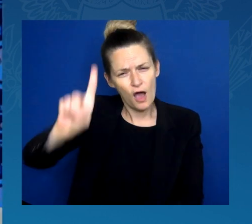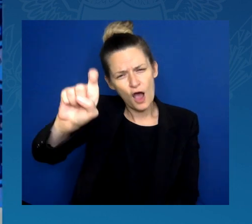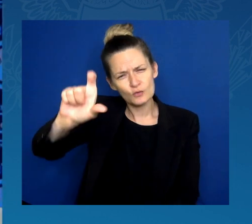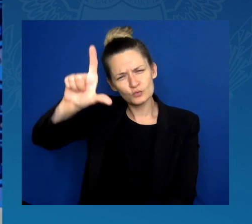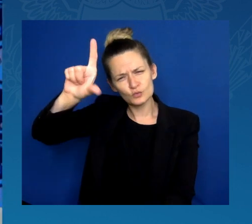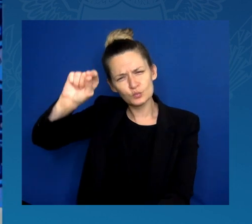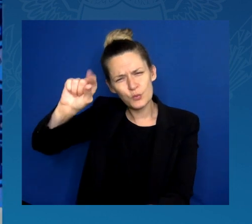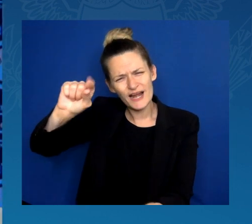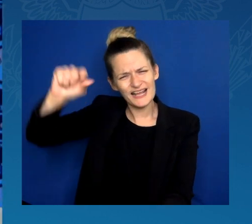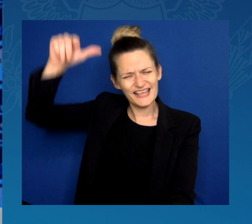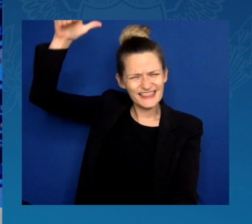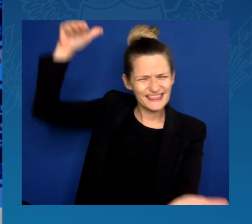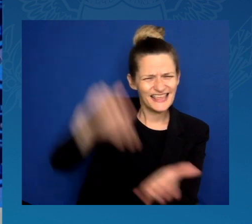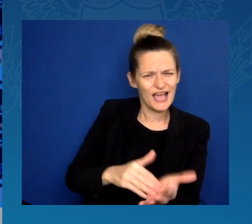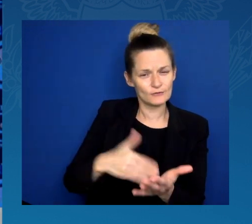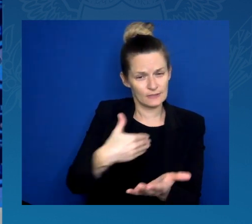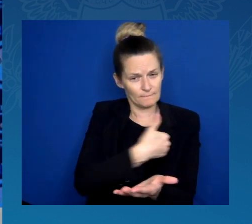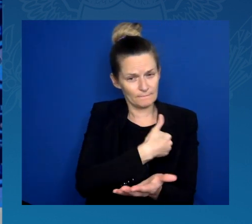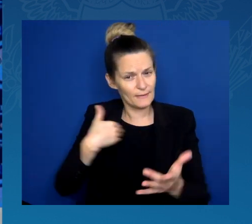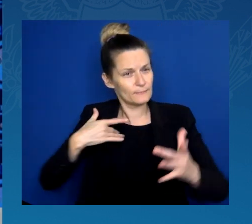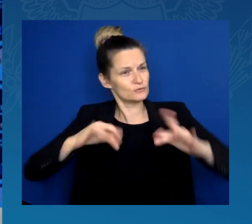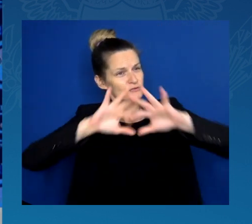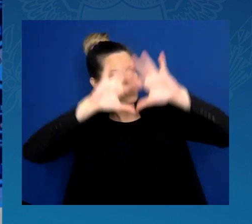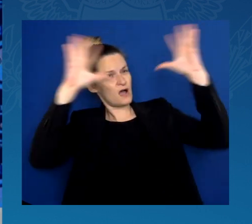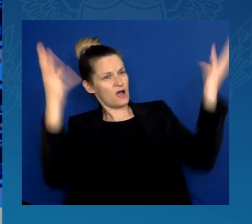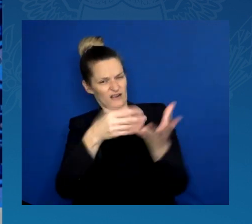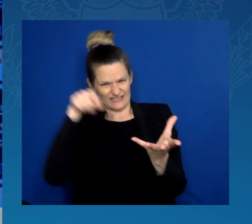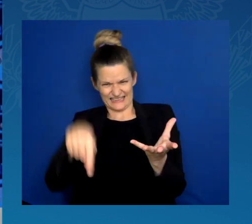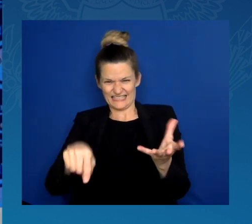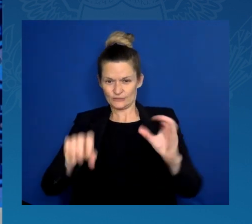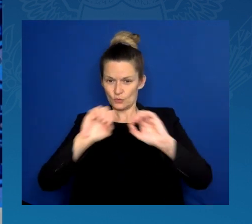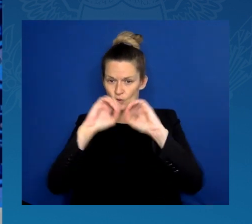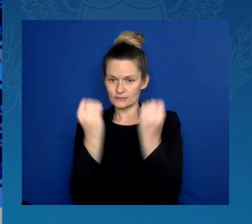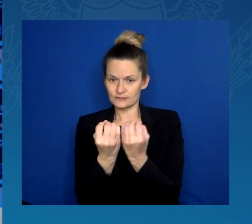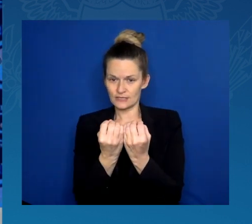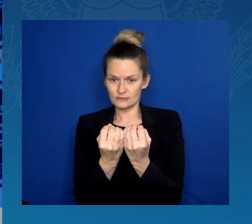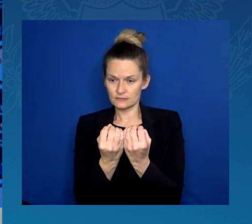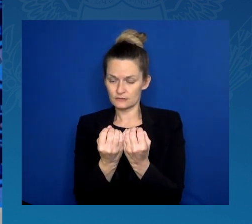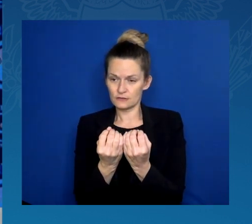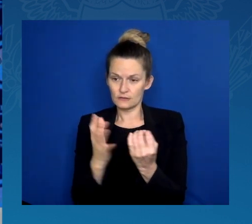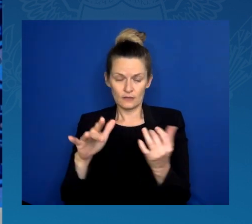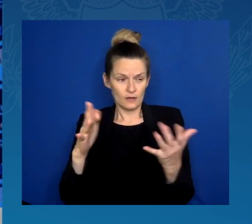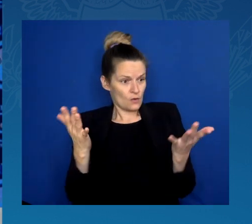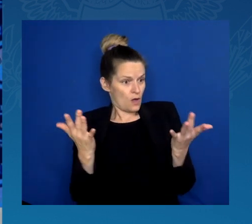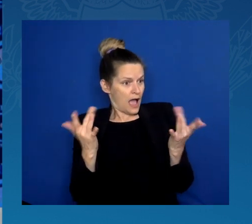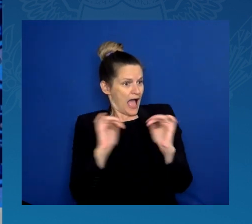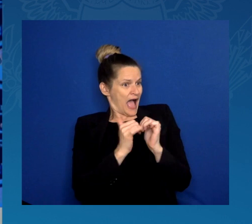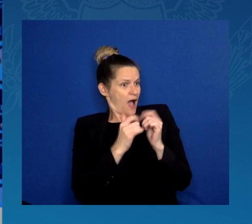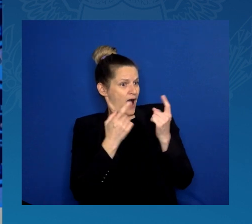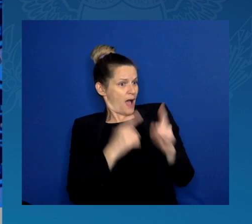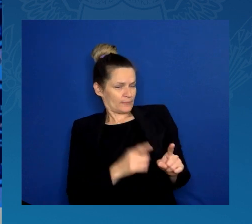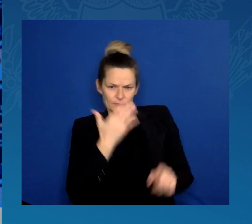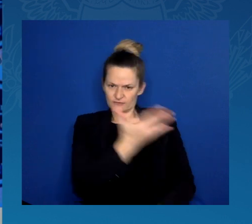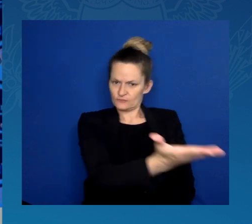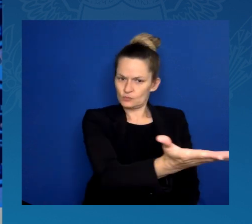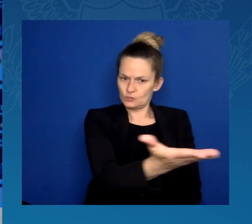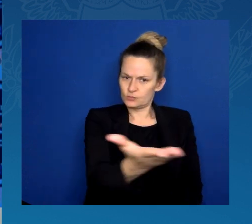that was because of your help, because you believed in our collective vision about what is in the best interests